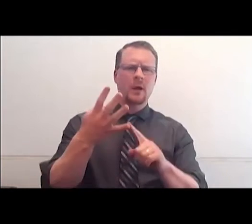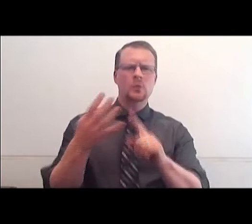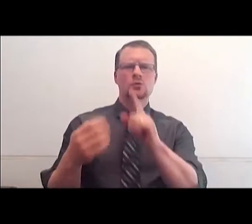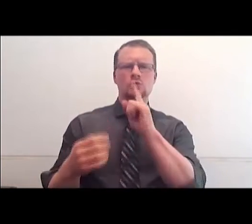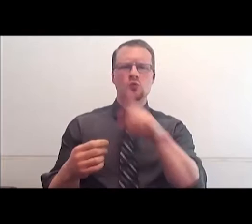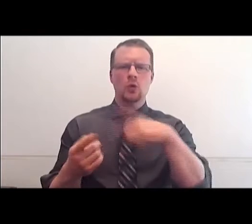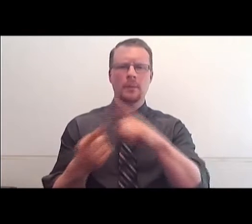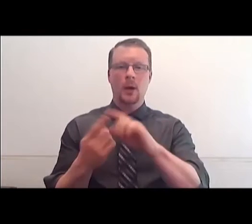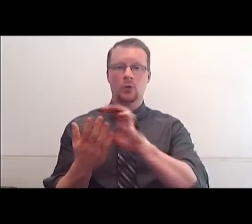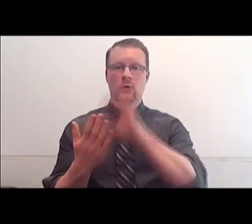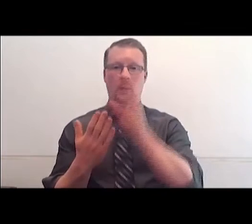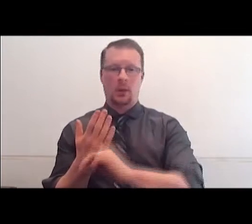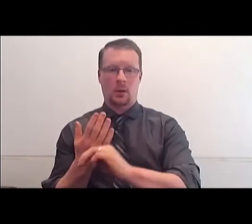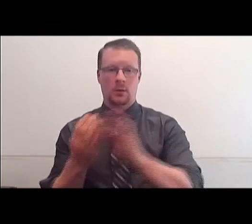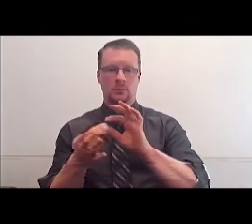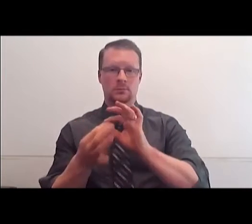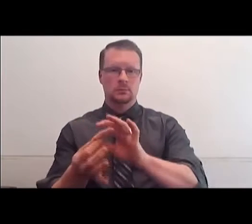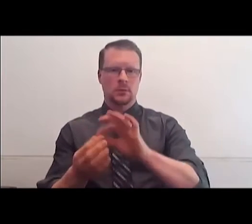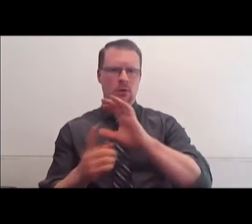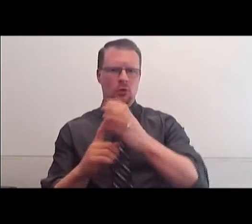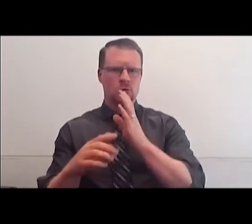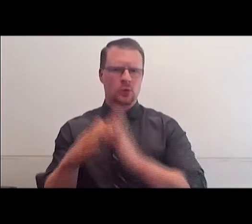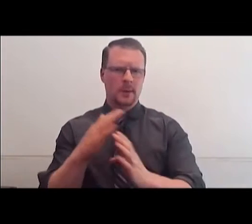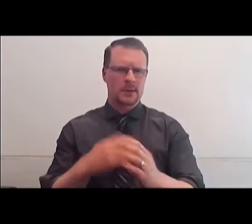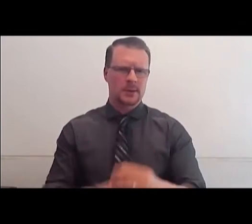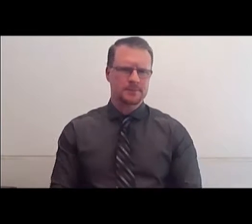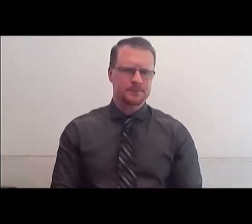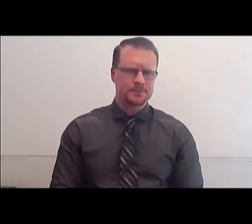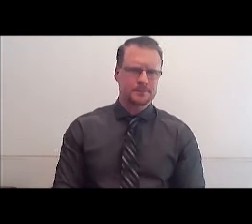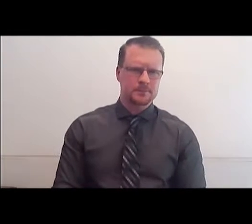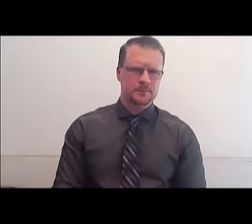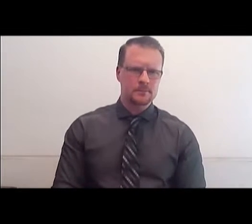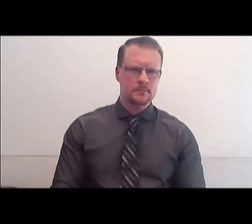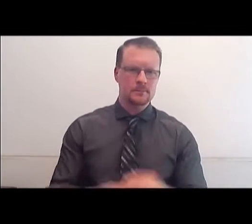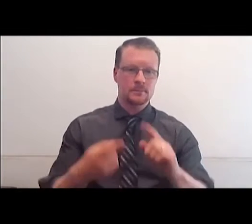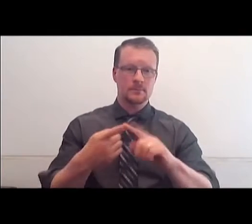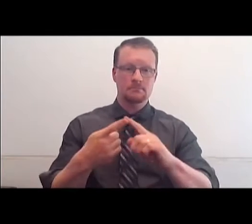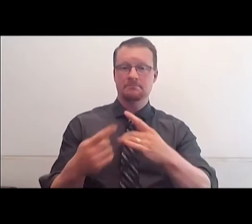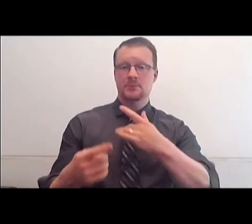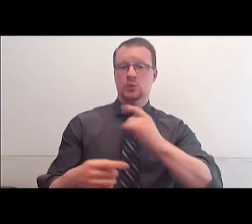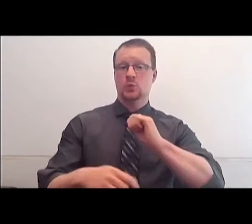Question number three, "Which of the following is true "about curricula on cultural humility?